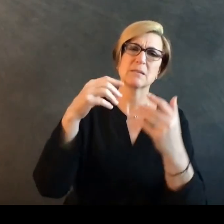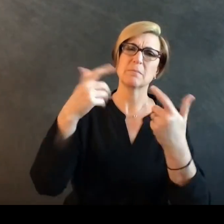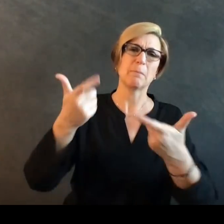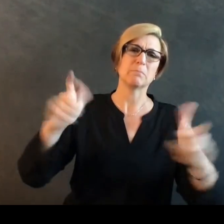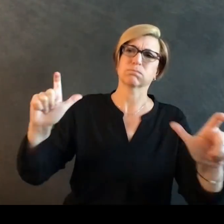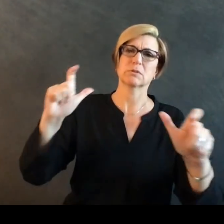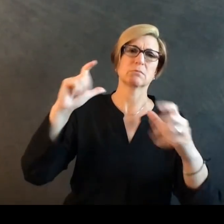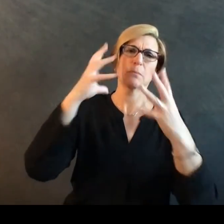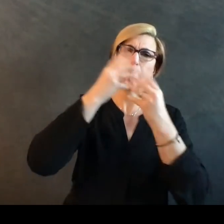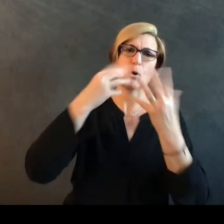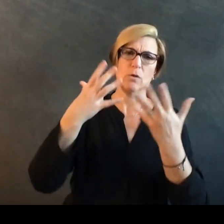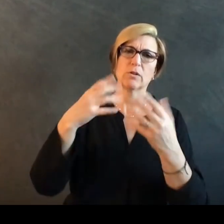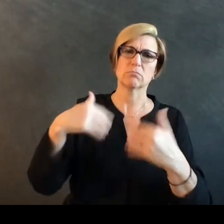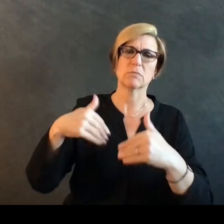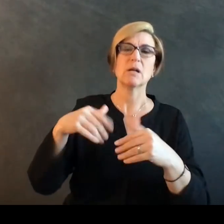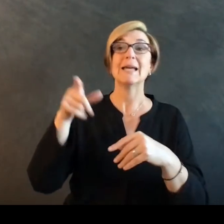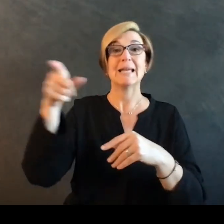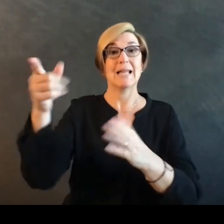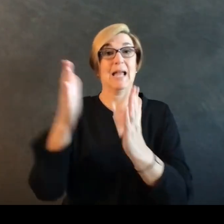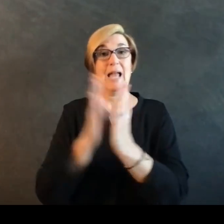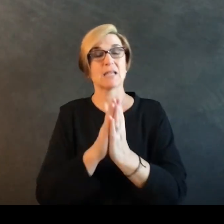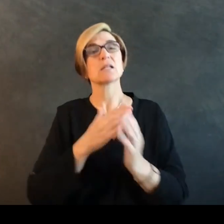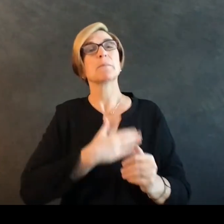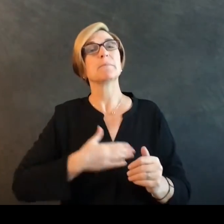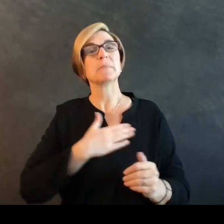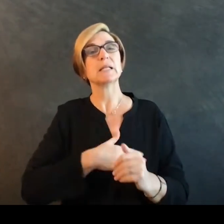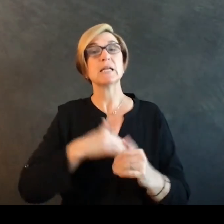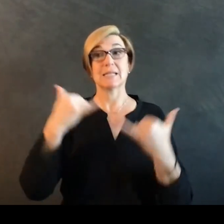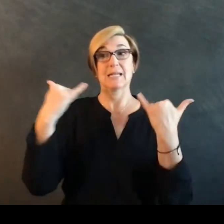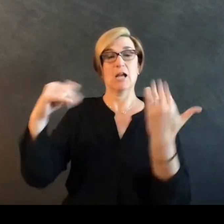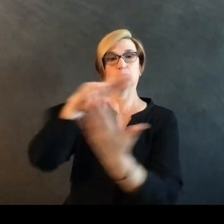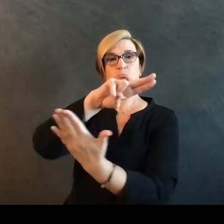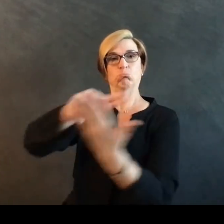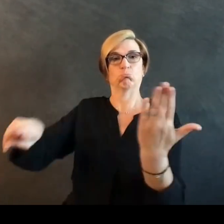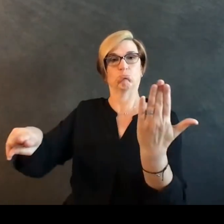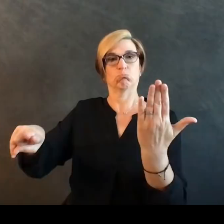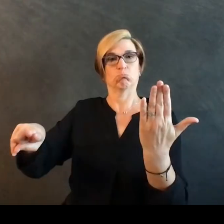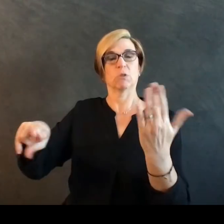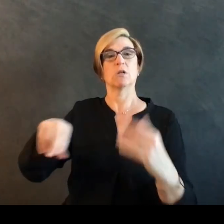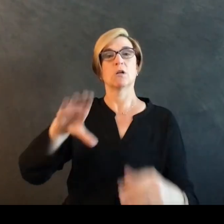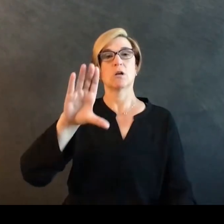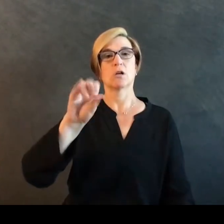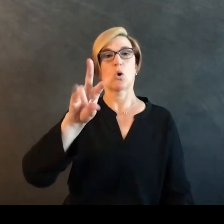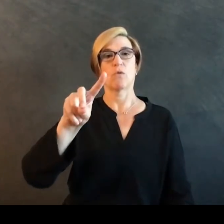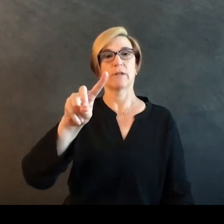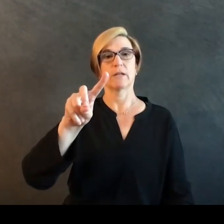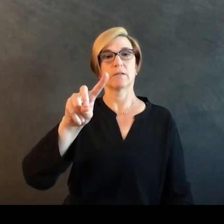to a kovat Hospital and we hadn't done that yet we hadn't thought in terms of